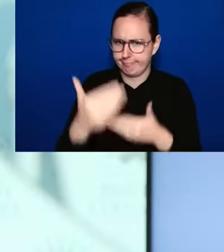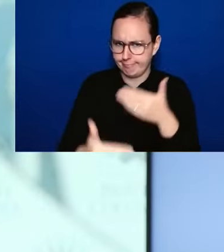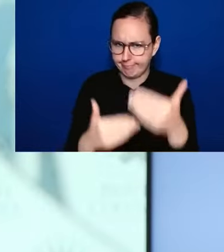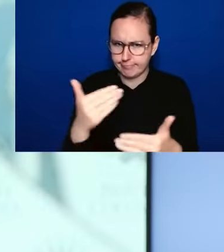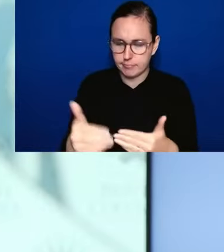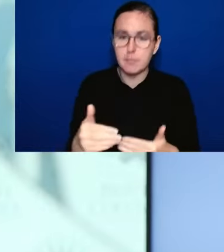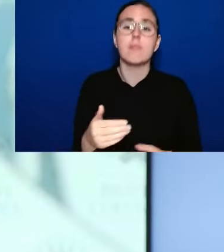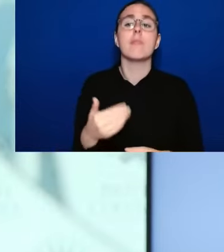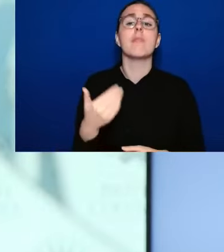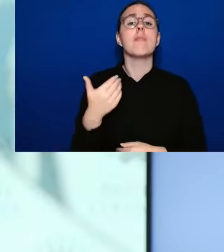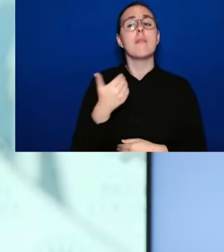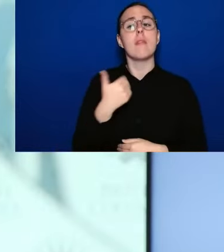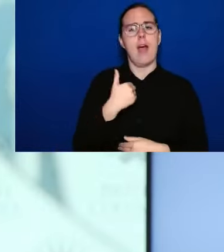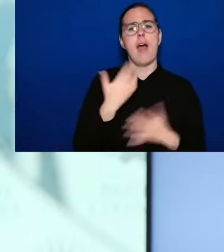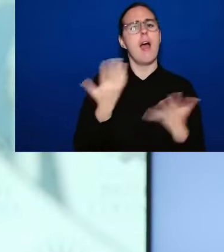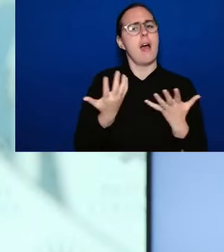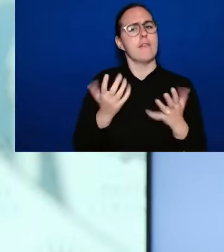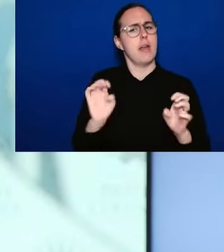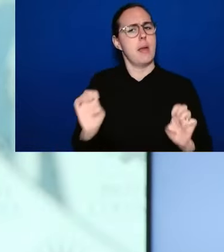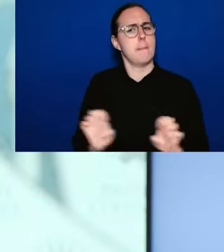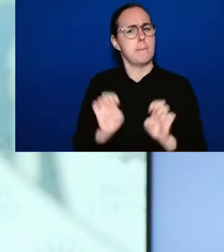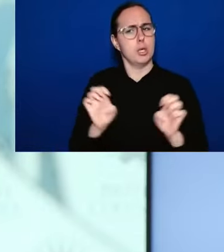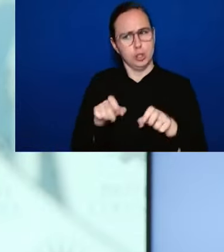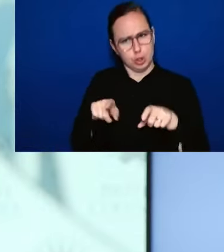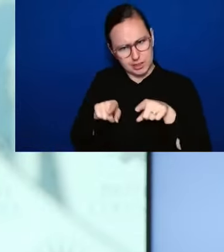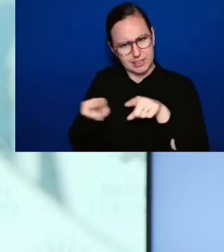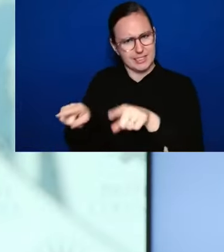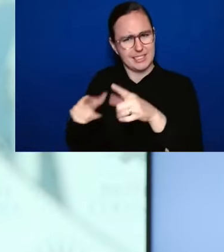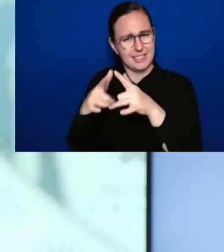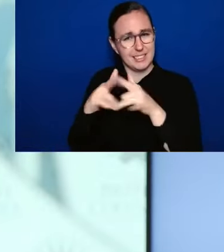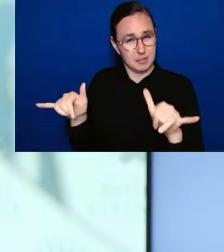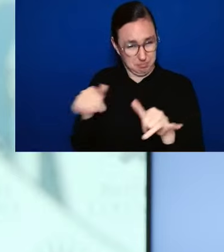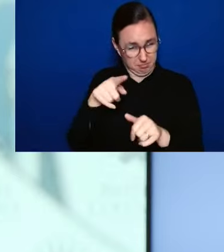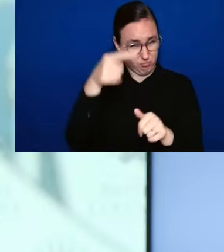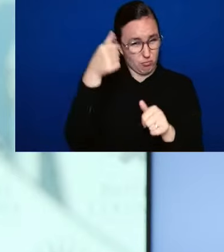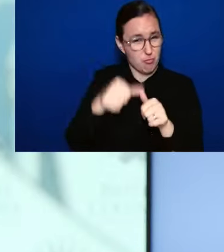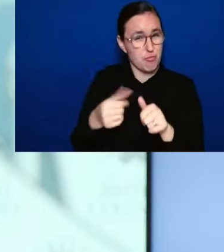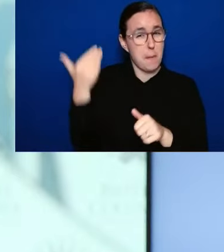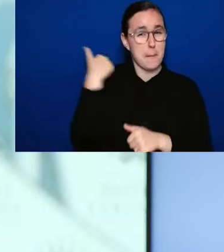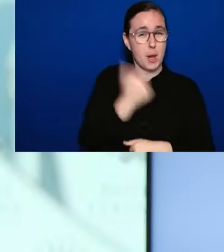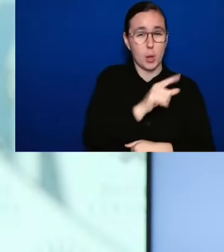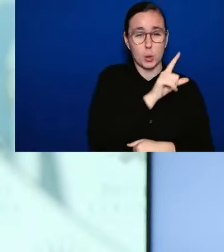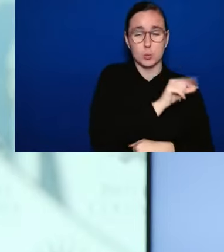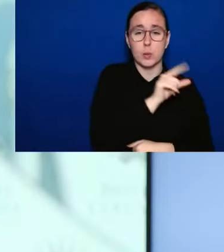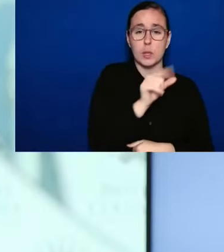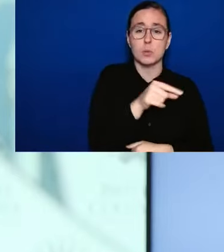remember Christmas time twenty twenty we saw our first variance